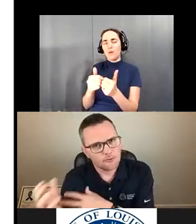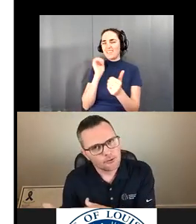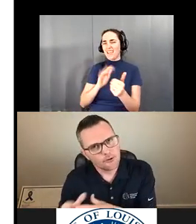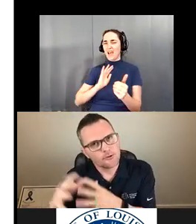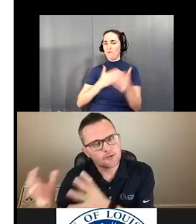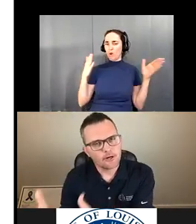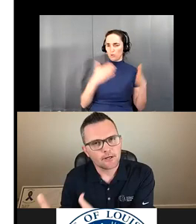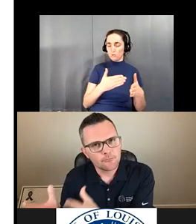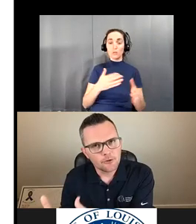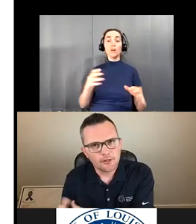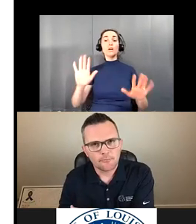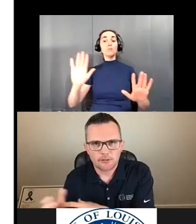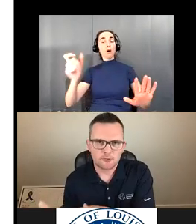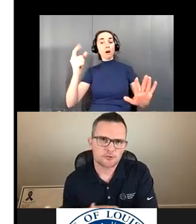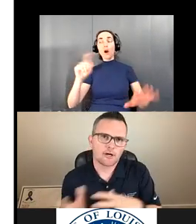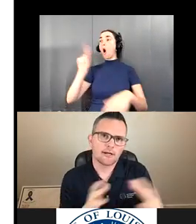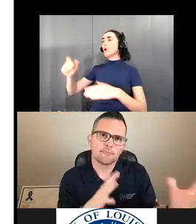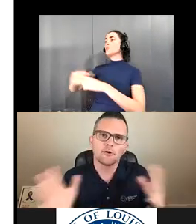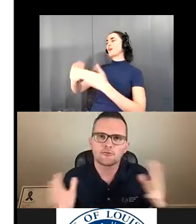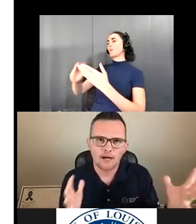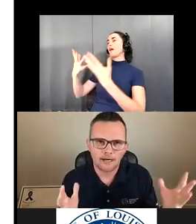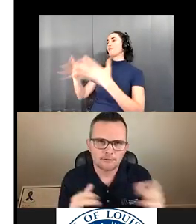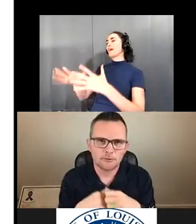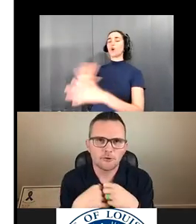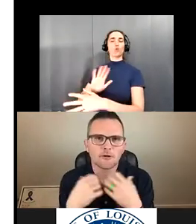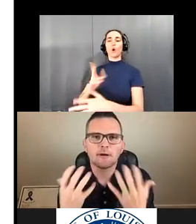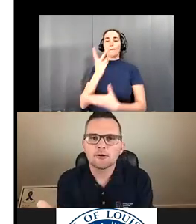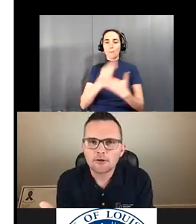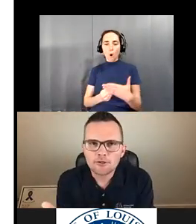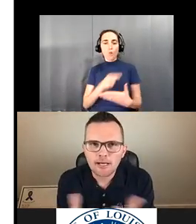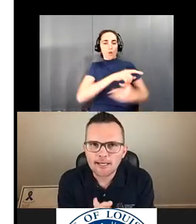we're only training community because we're training both sides we want a better understanding,